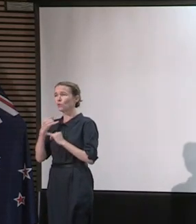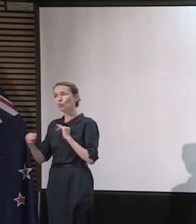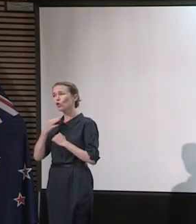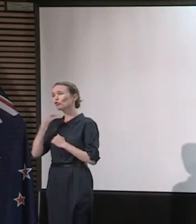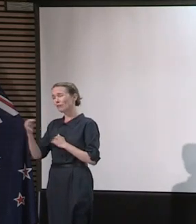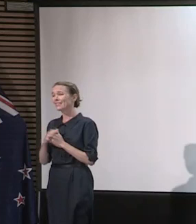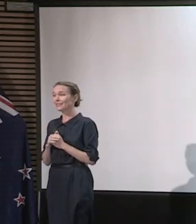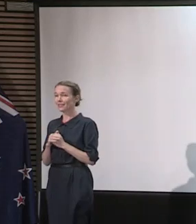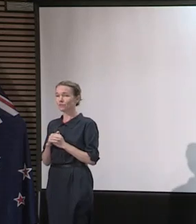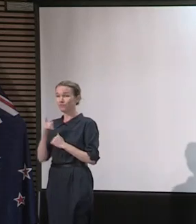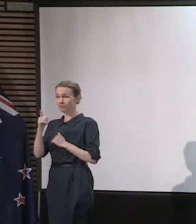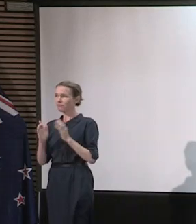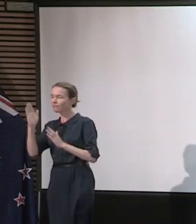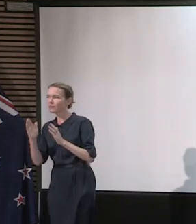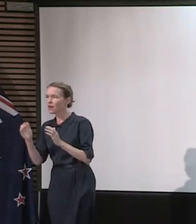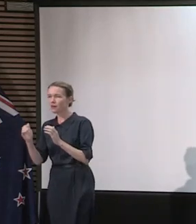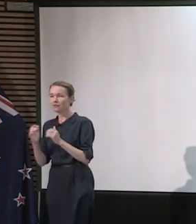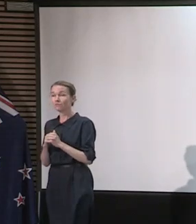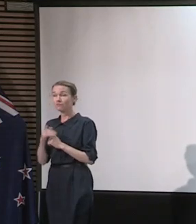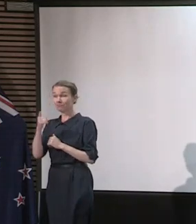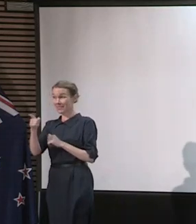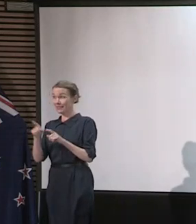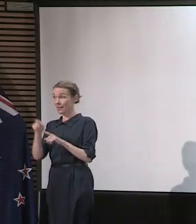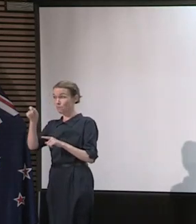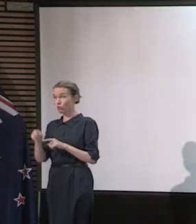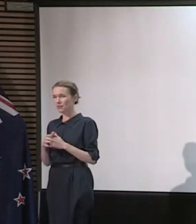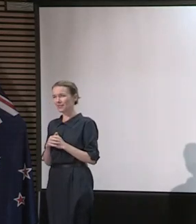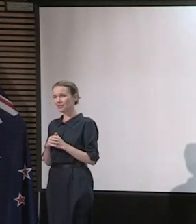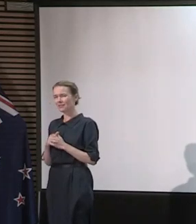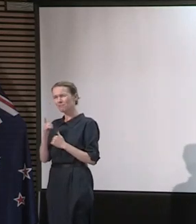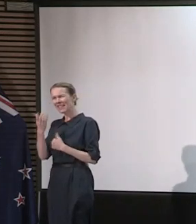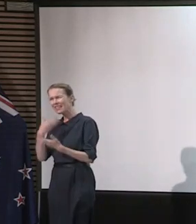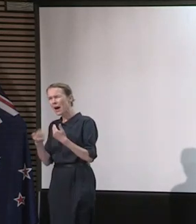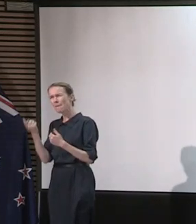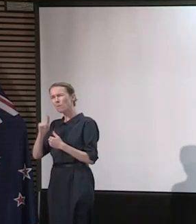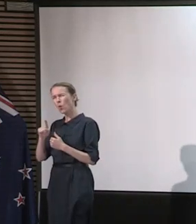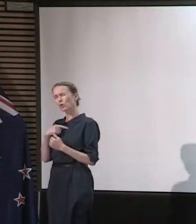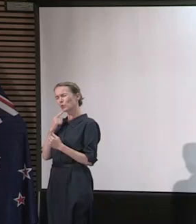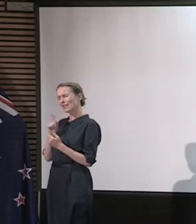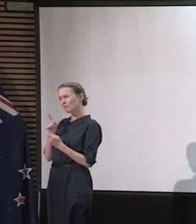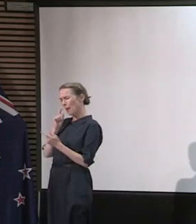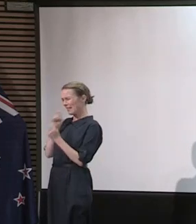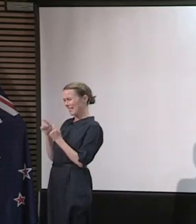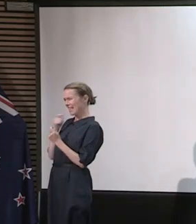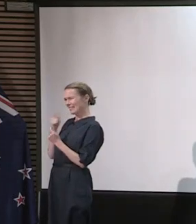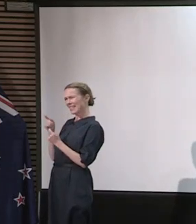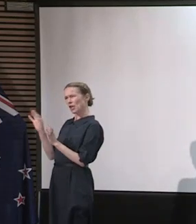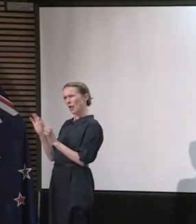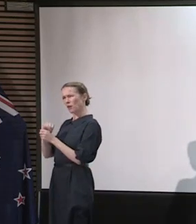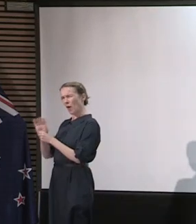most vulnerable and tends to have the worst outcomes from this infection. (SPEAKS